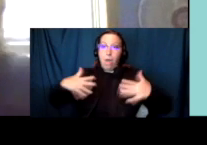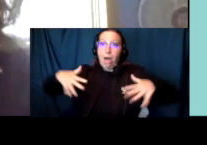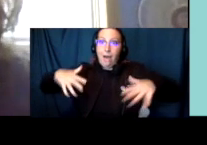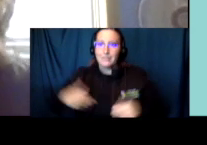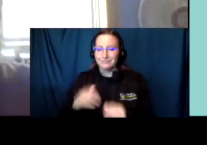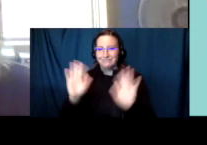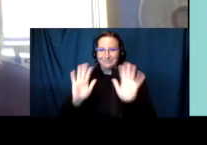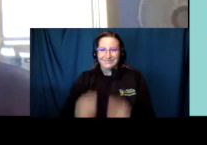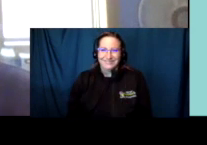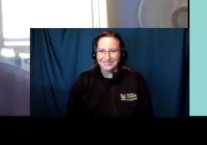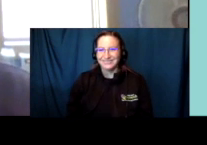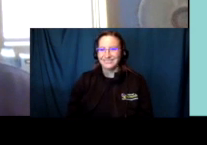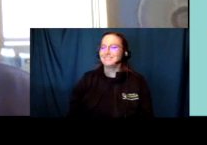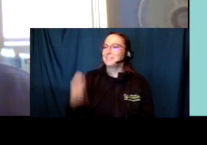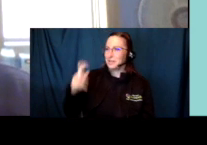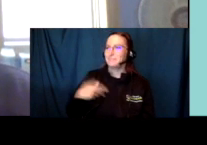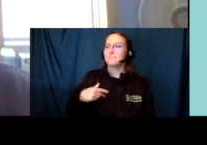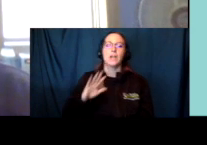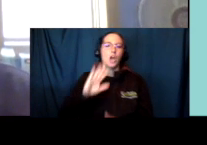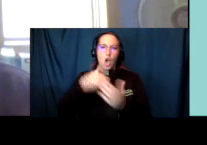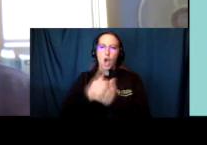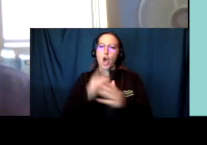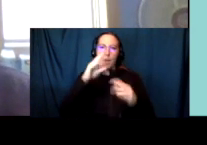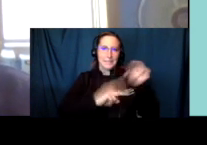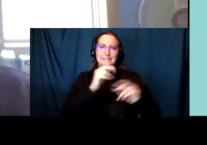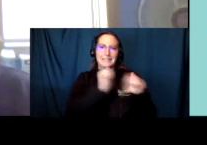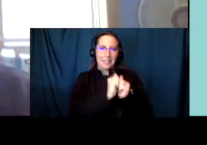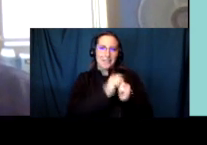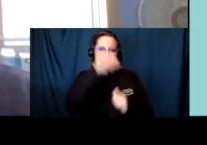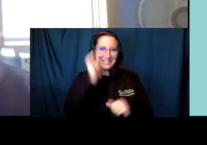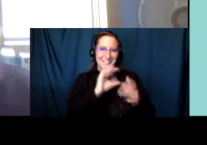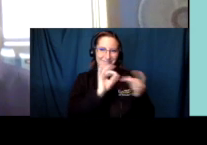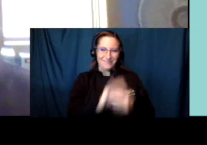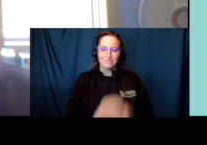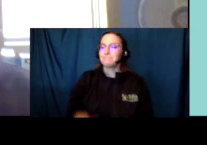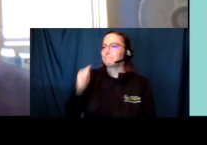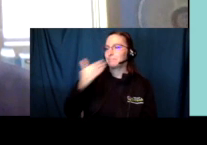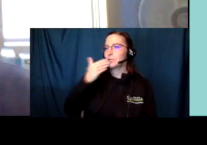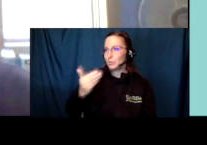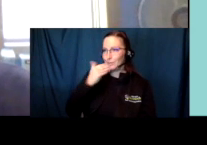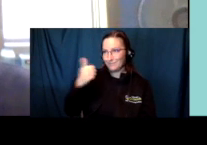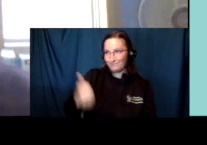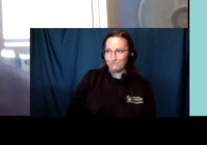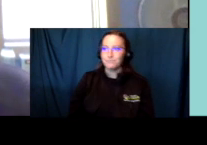So that's why it's kind of all built in together. Patti: Okay sounds good. Sounds good. Okay, so we're starting with